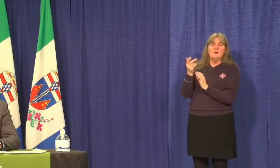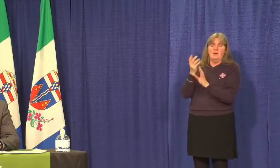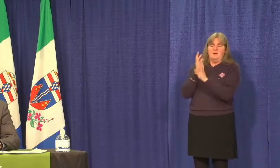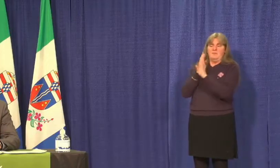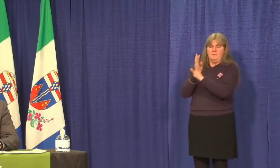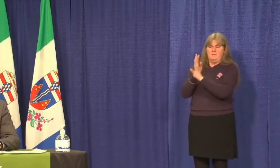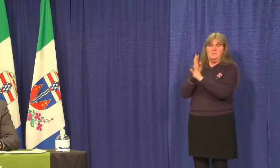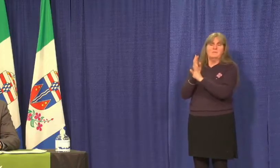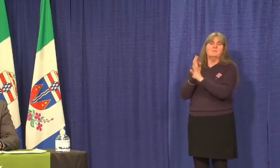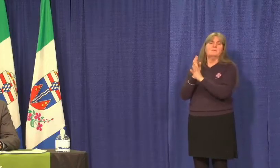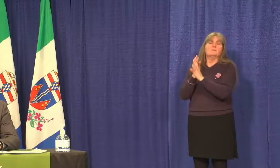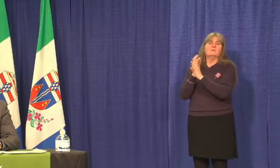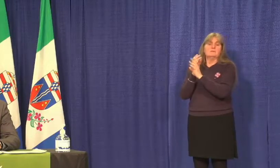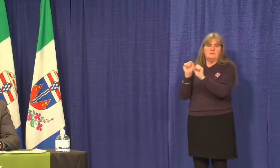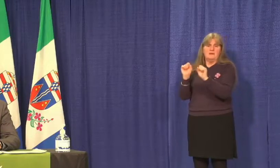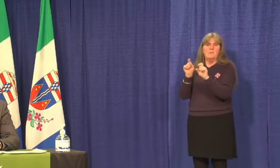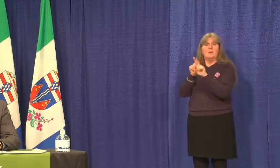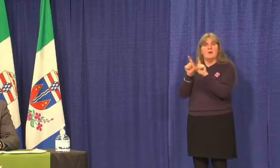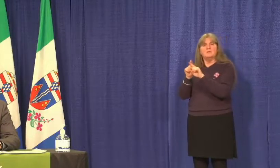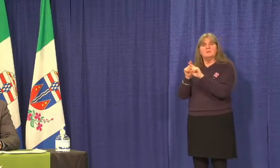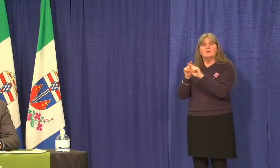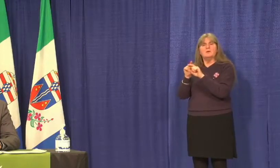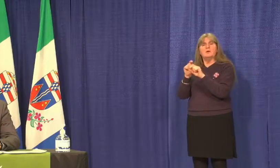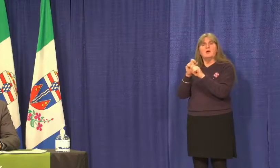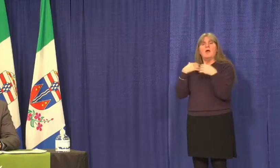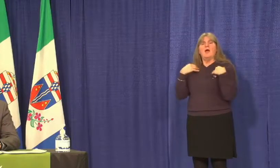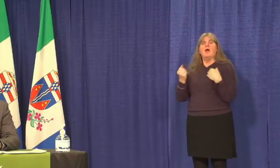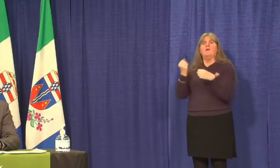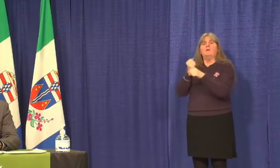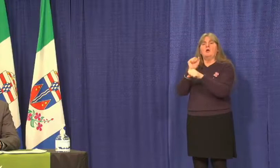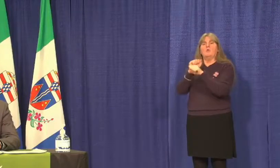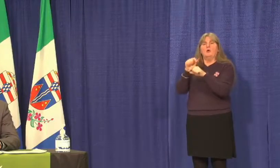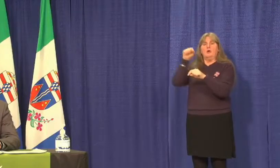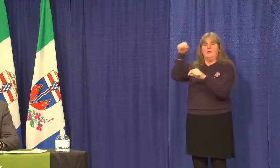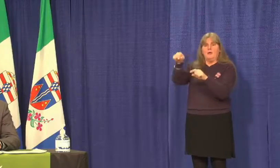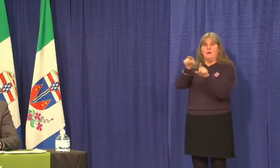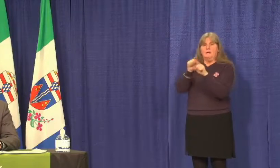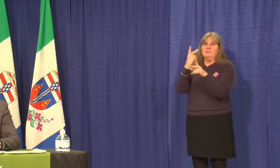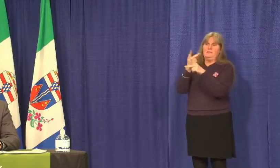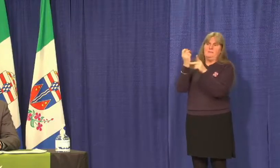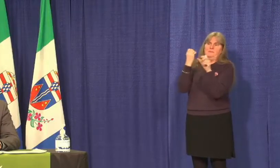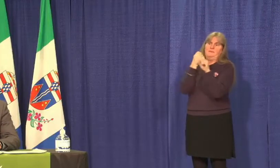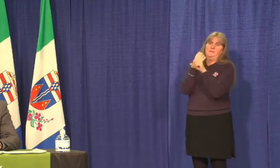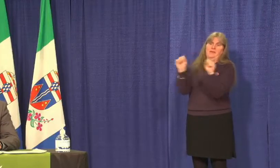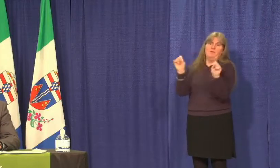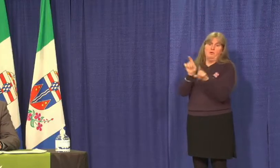clients coming in safe, but also the front-line workers either doing the administrative side of things or the injections